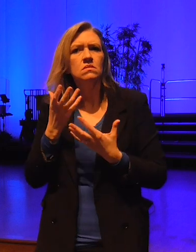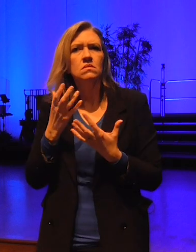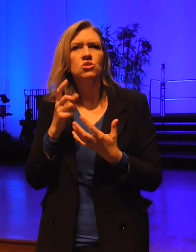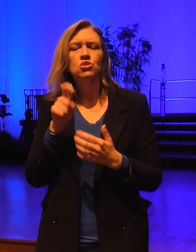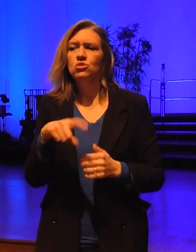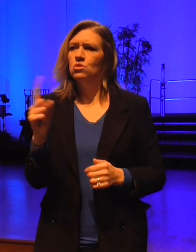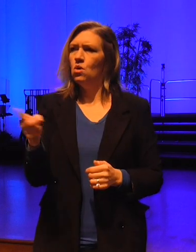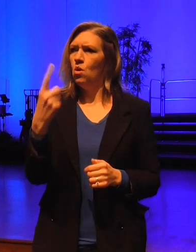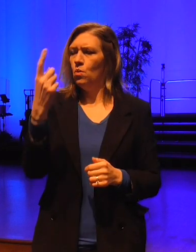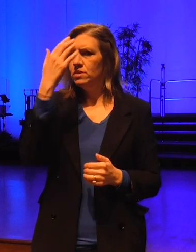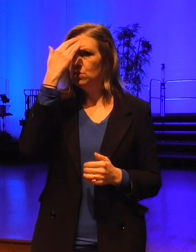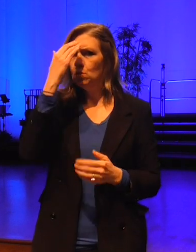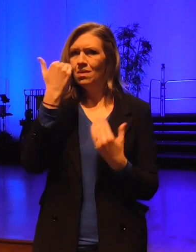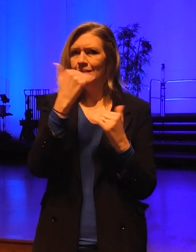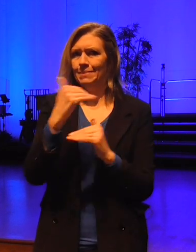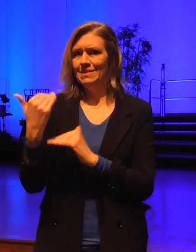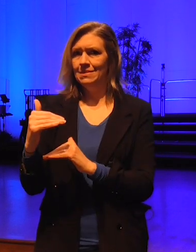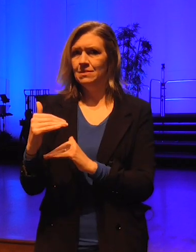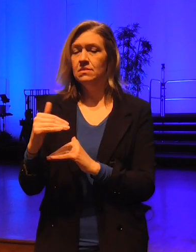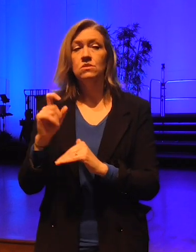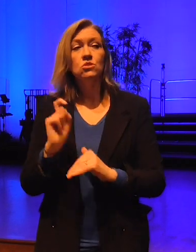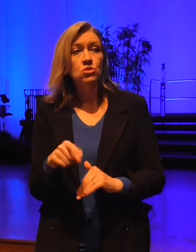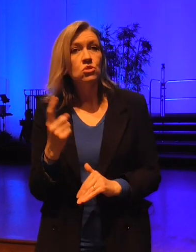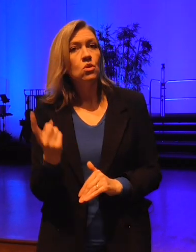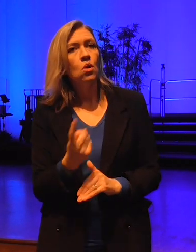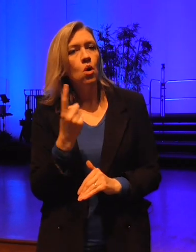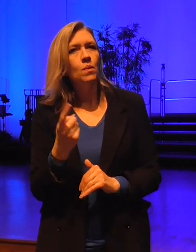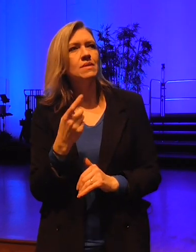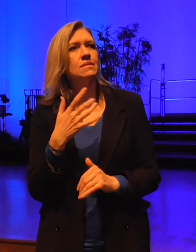and yet I would say as well we should always be tempted by our possibilties